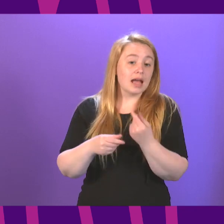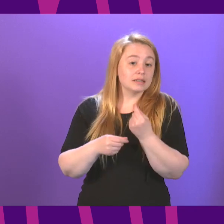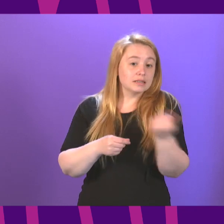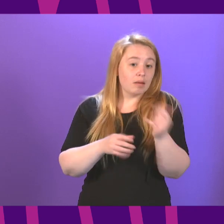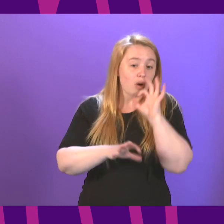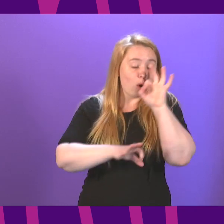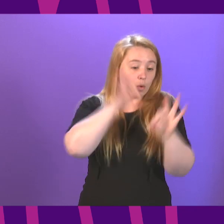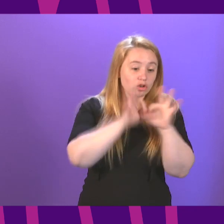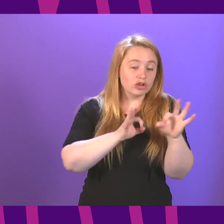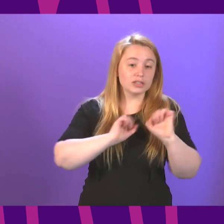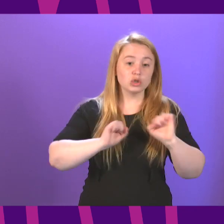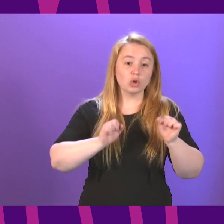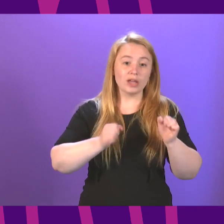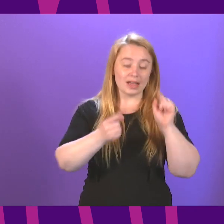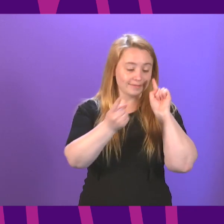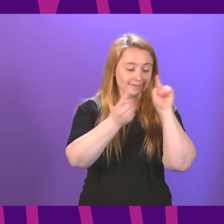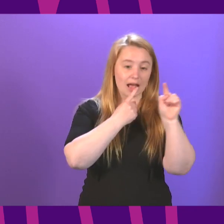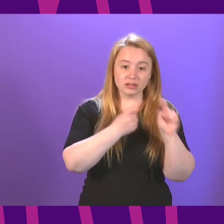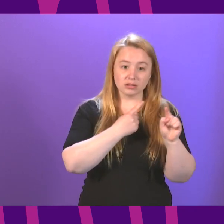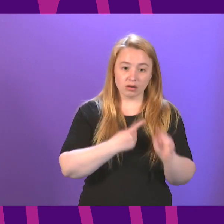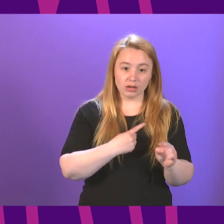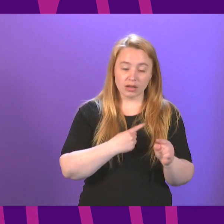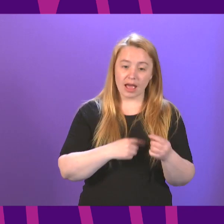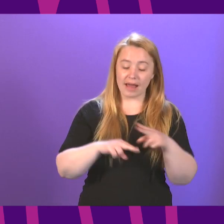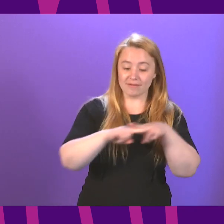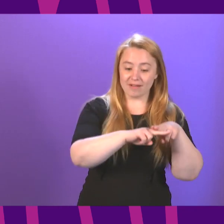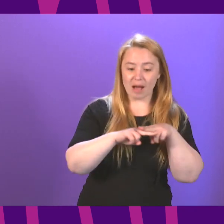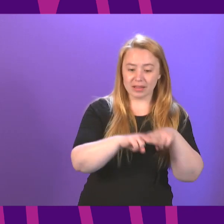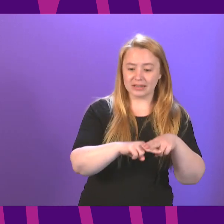and there are undoubtedly questions that families want to be answered, which is why